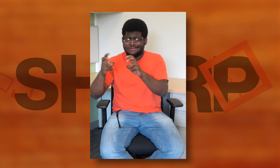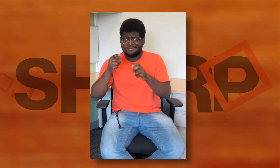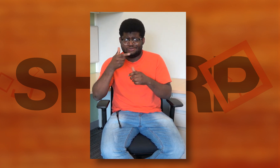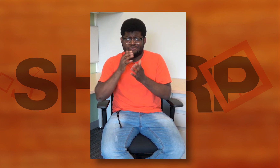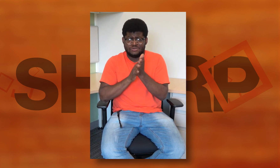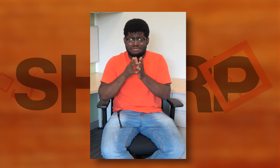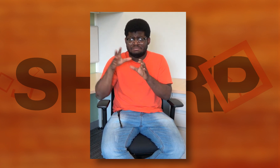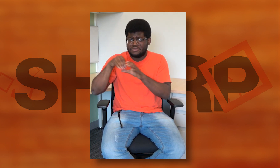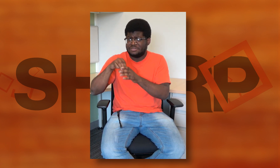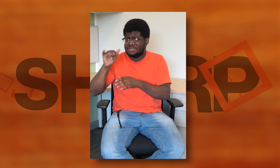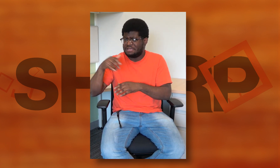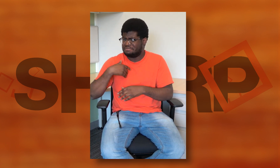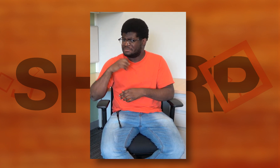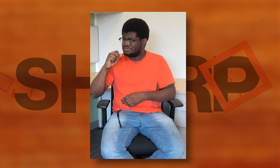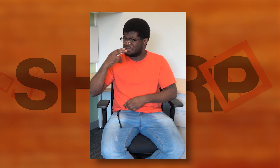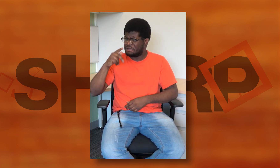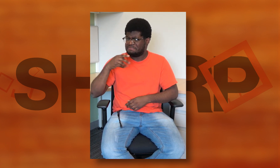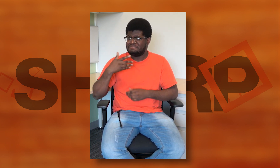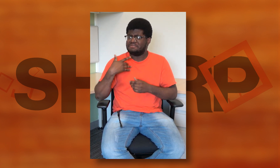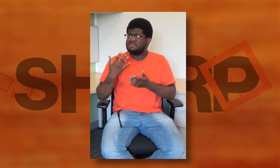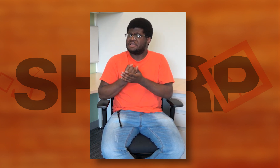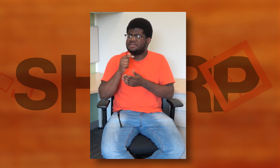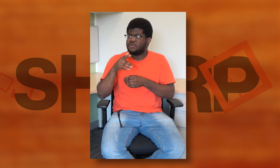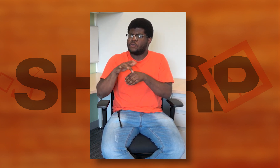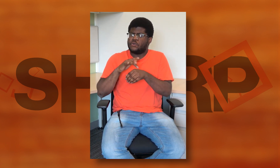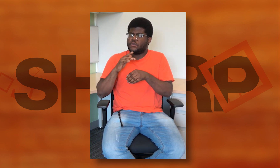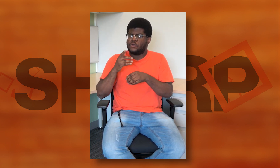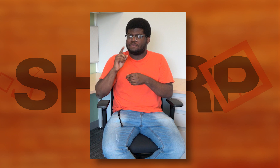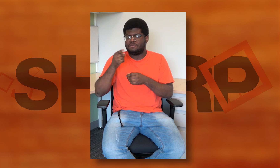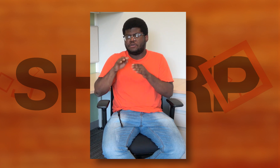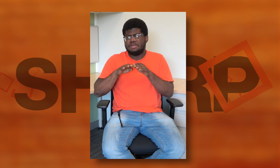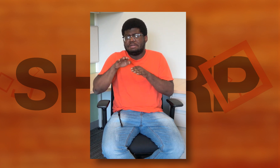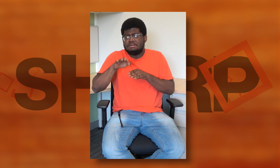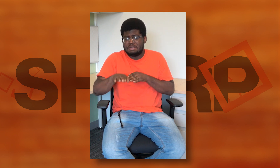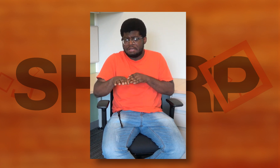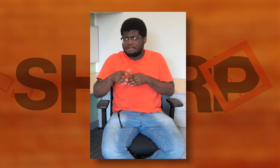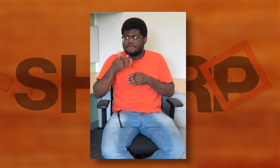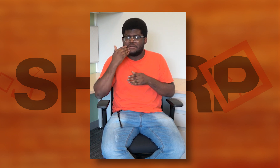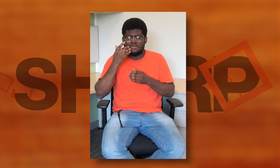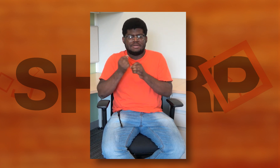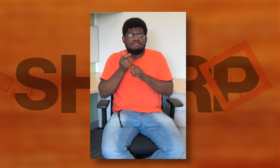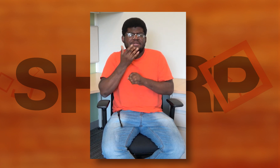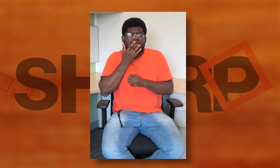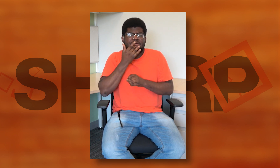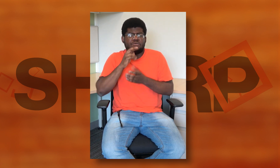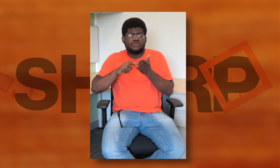about the broader science and research communities. It made me more interested in doing research.